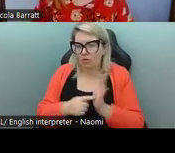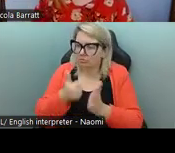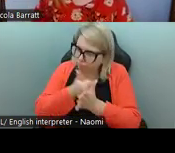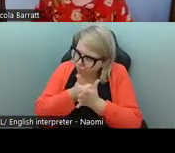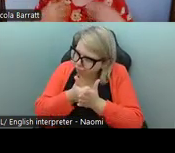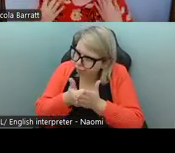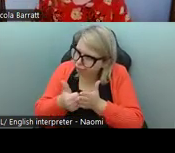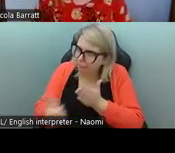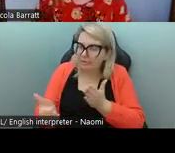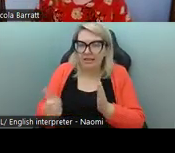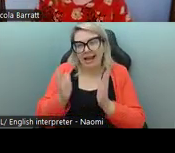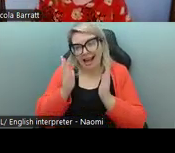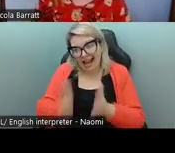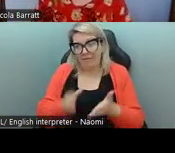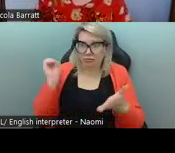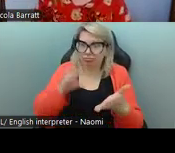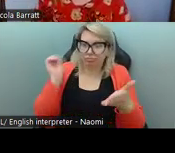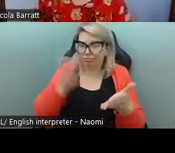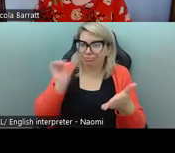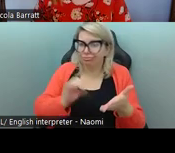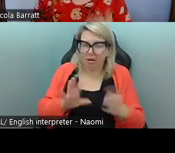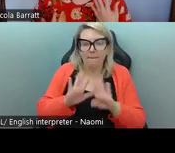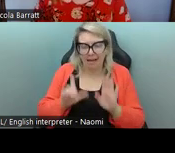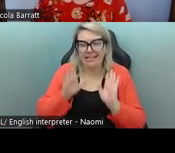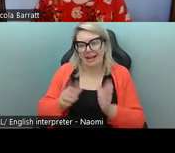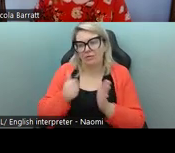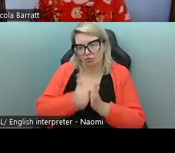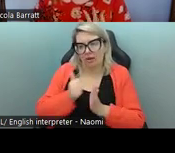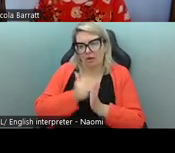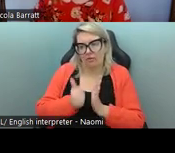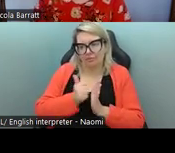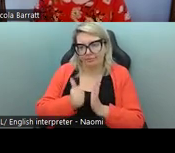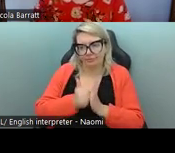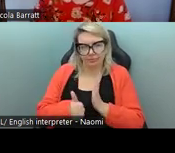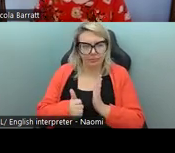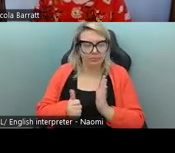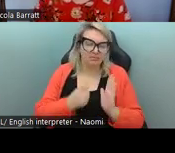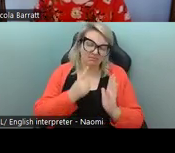You don't have to make loads of content to have an impact. Now, I've put in here one to three times a week.